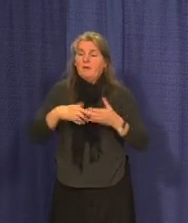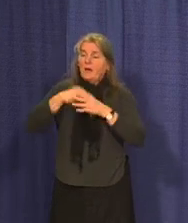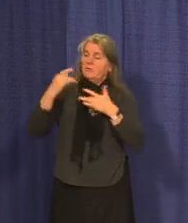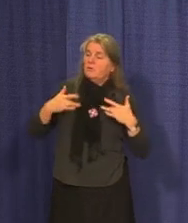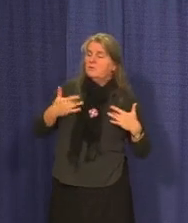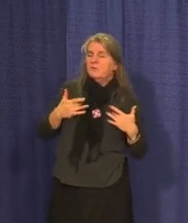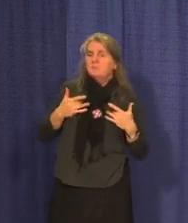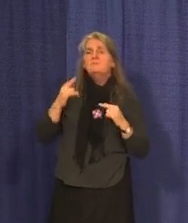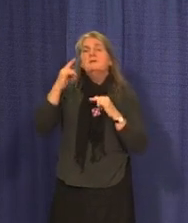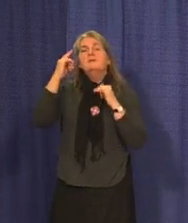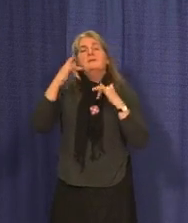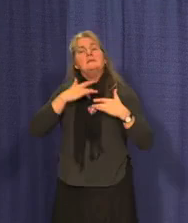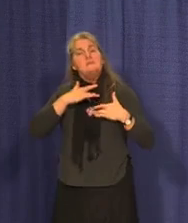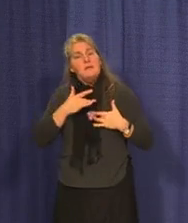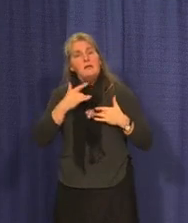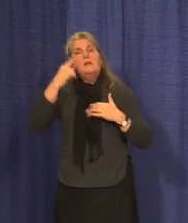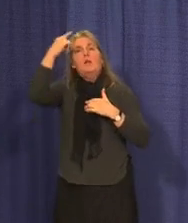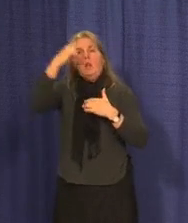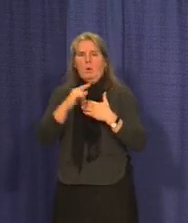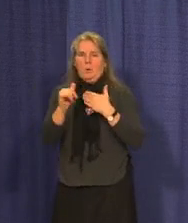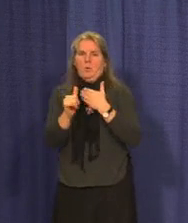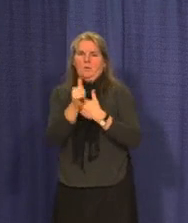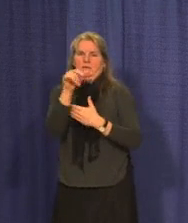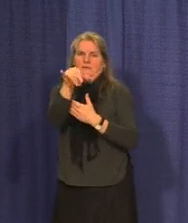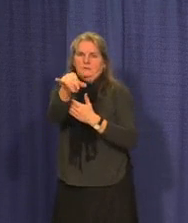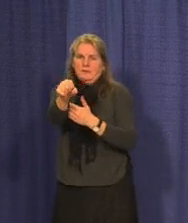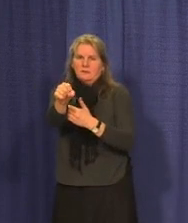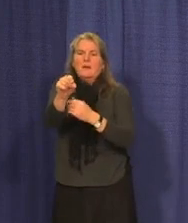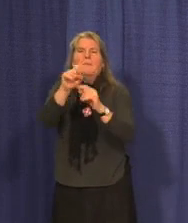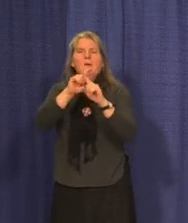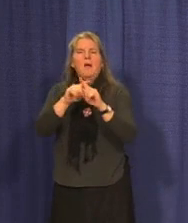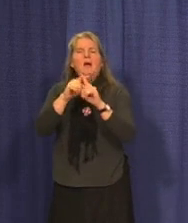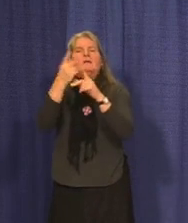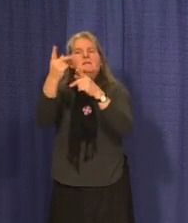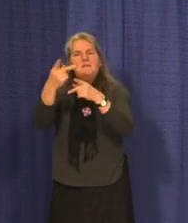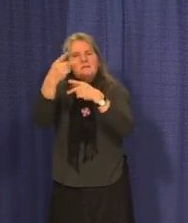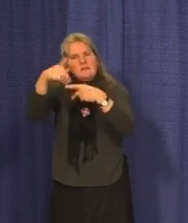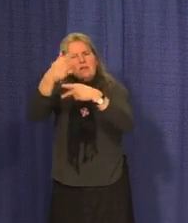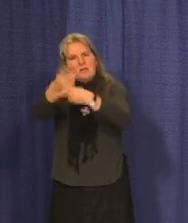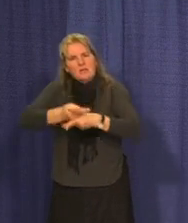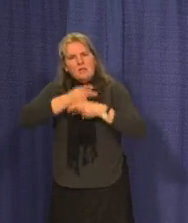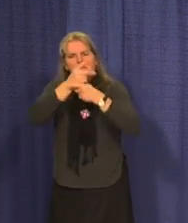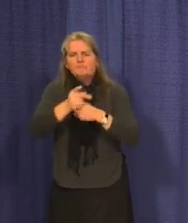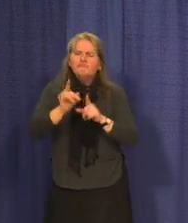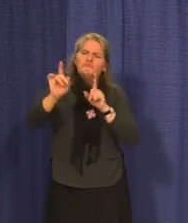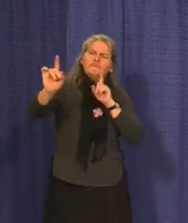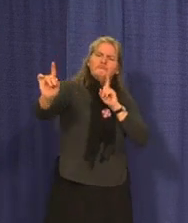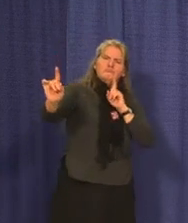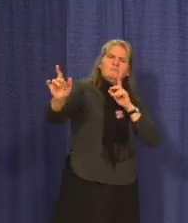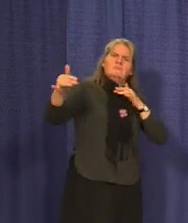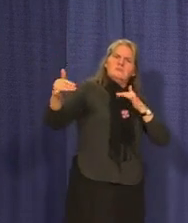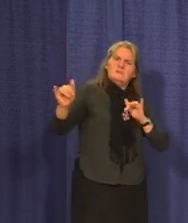activities. Outdoor activities are relatively low risk but still, always be aware and maintain your distance and your